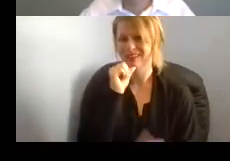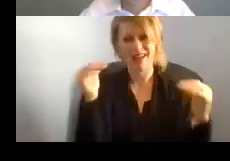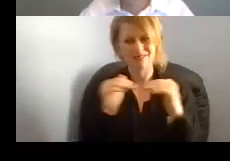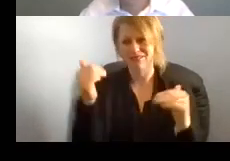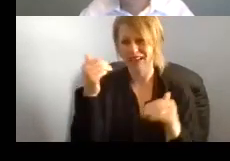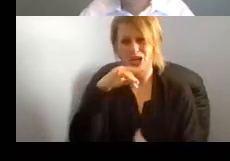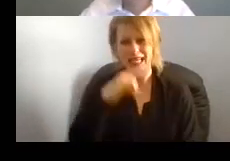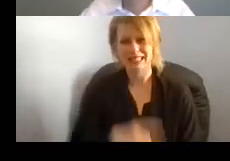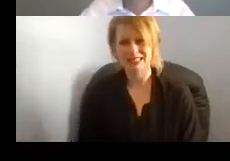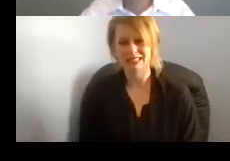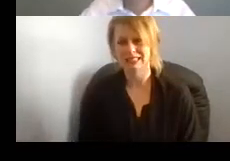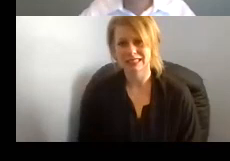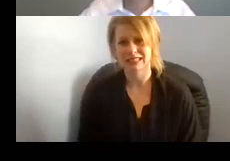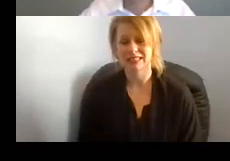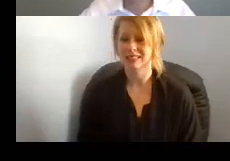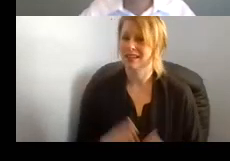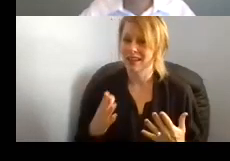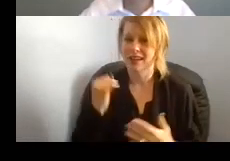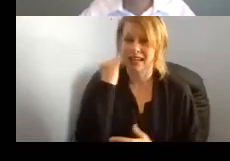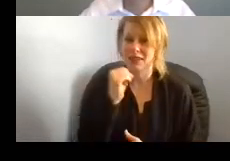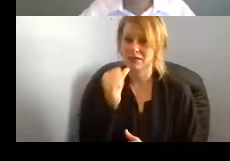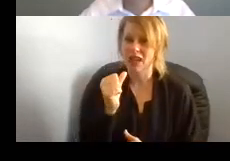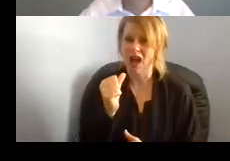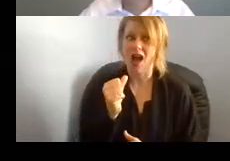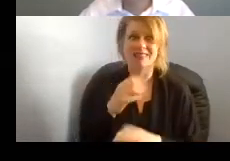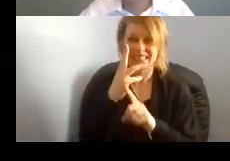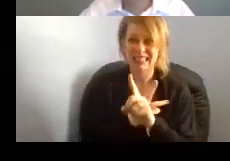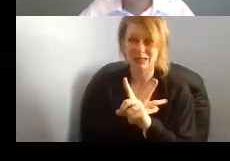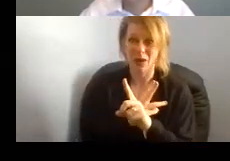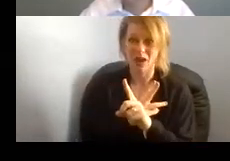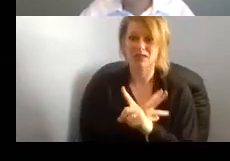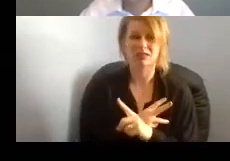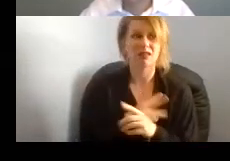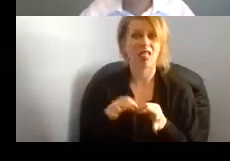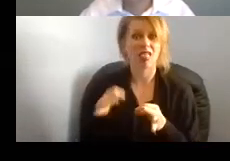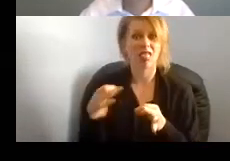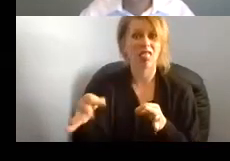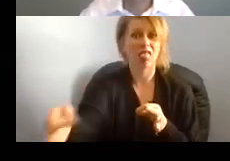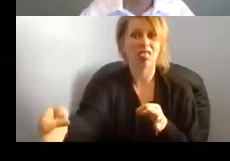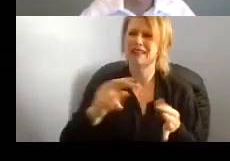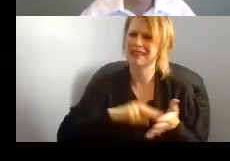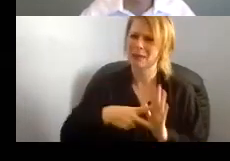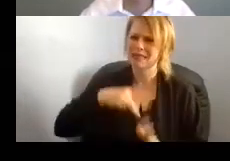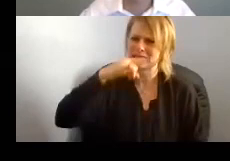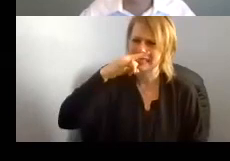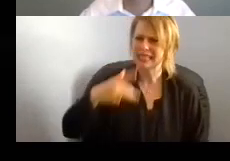And besides, if you don’t talk about something for six months, kids are going to think you don’t want to talk about it. I mean, they pick up on that.